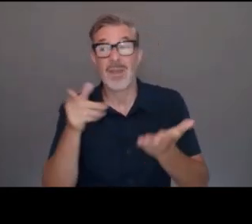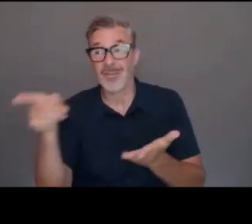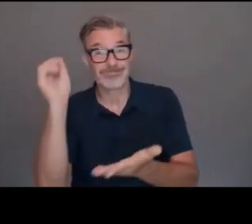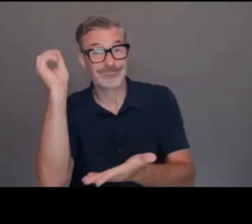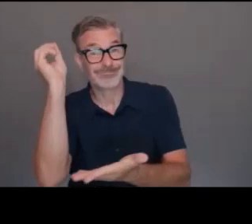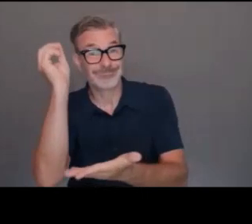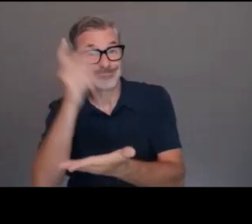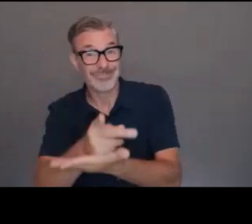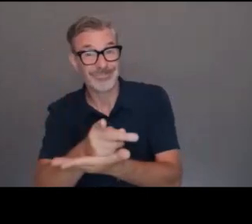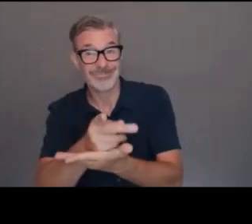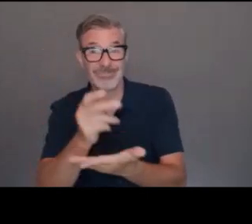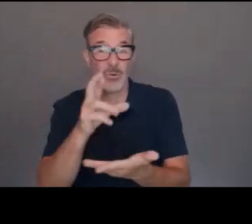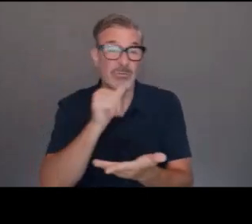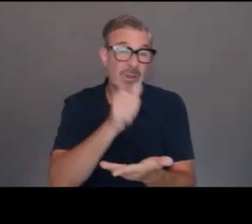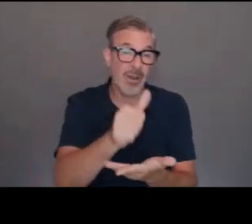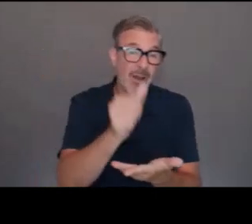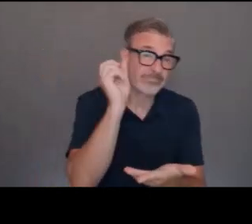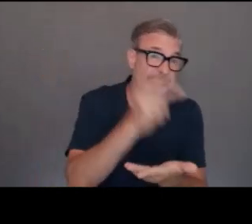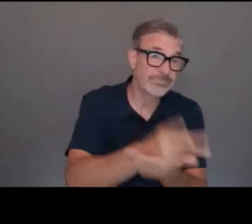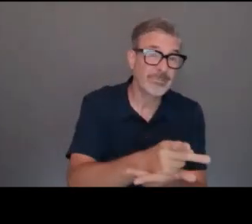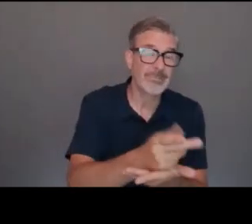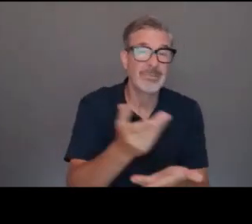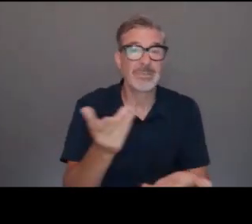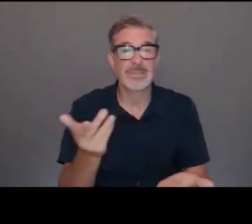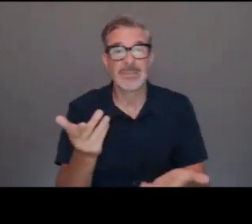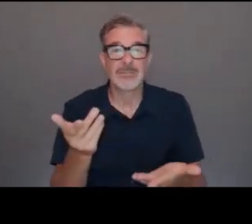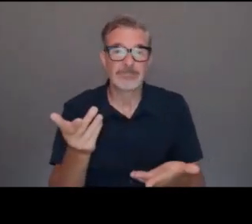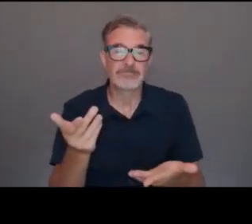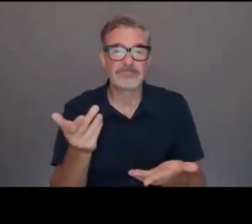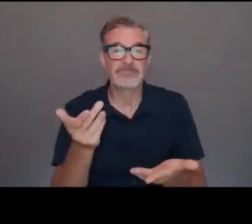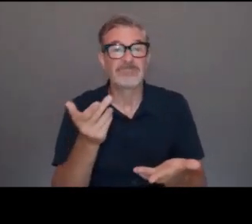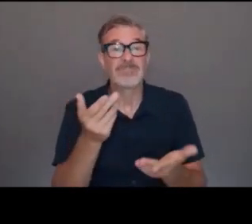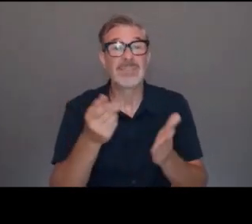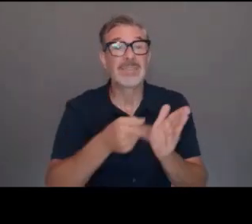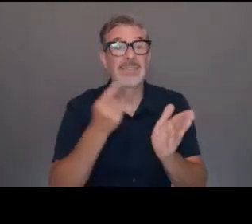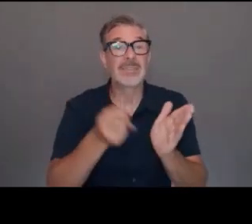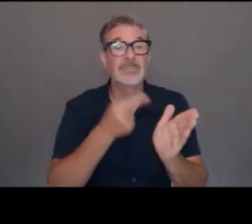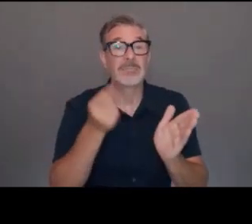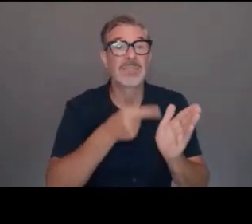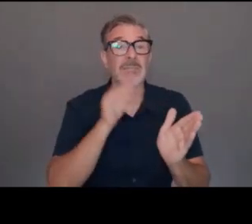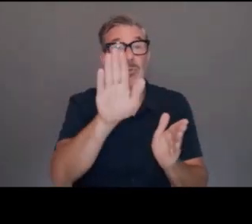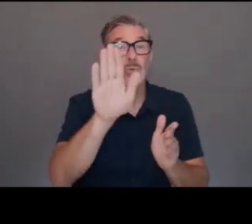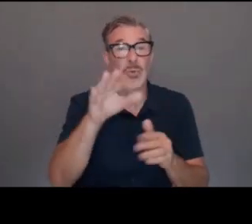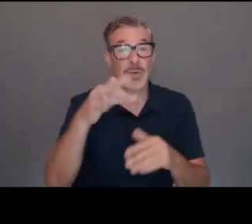So it's important to note that many, if not most, of the applications we receive are actually excellent.